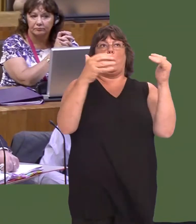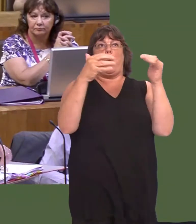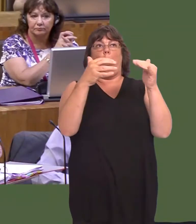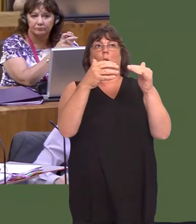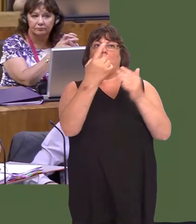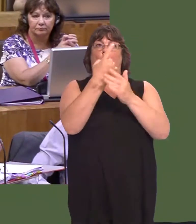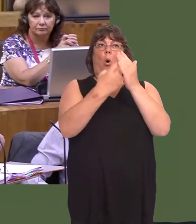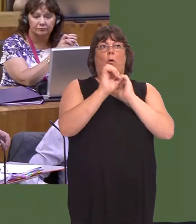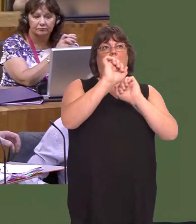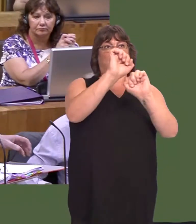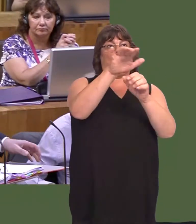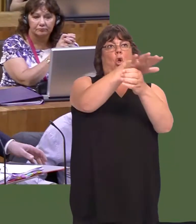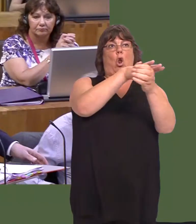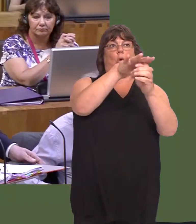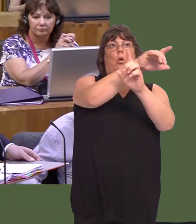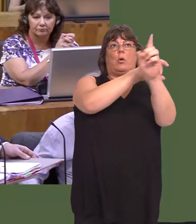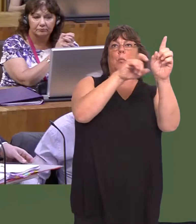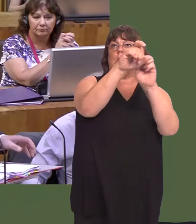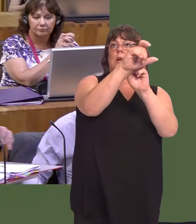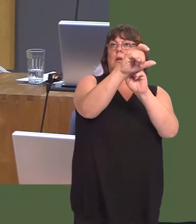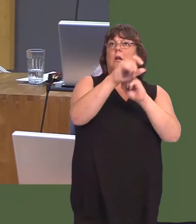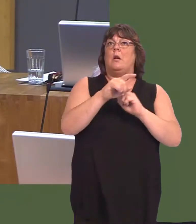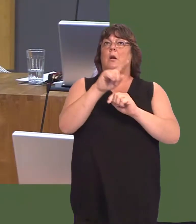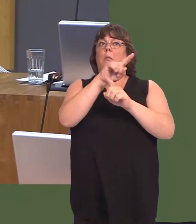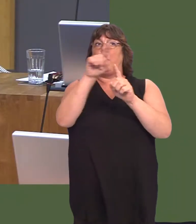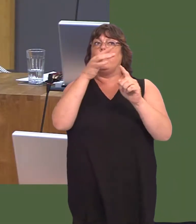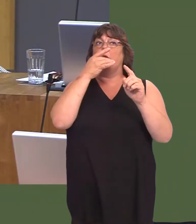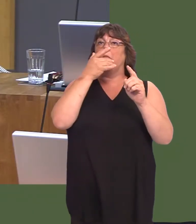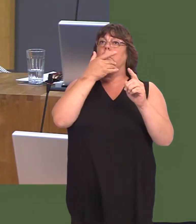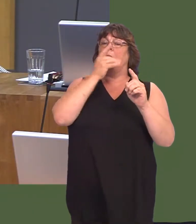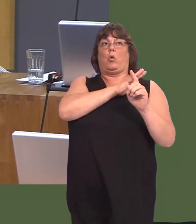on local communities, but also on those who were killed in battle.